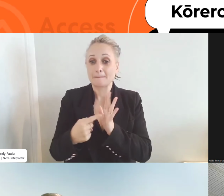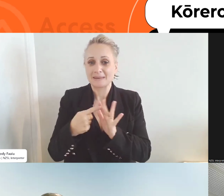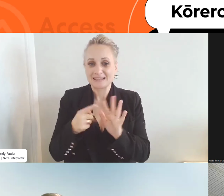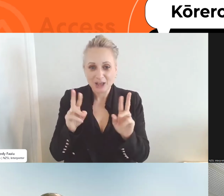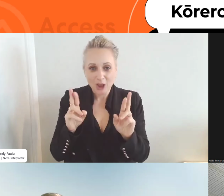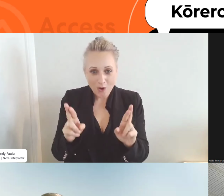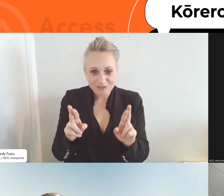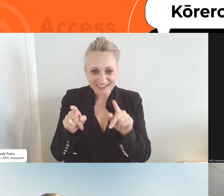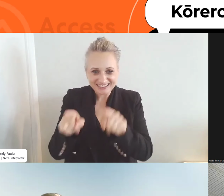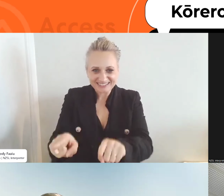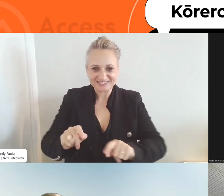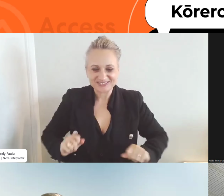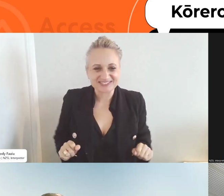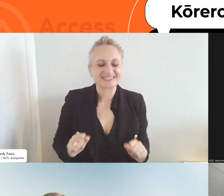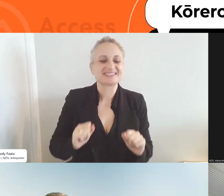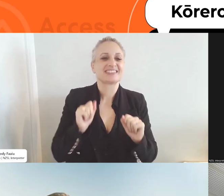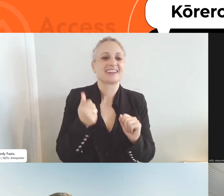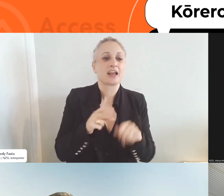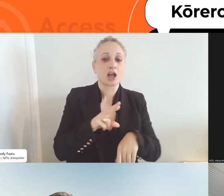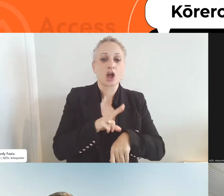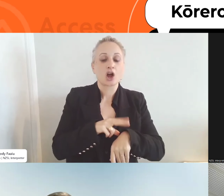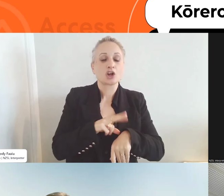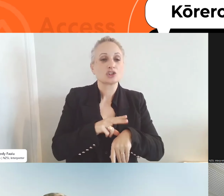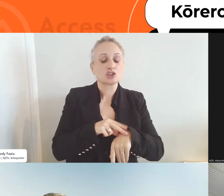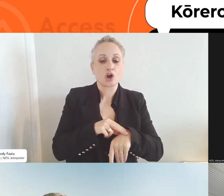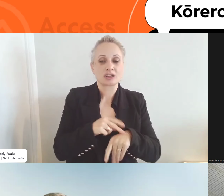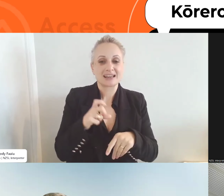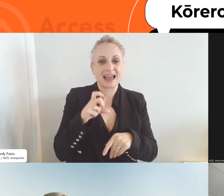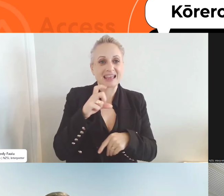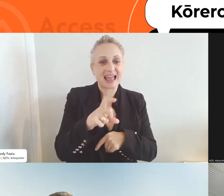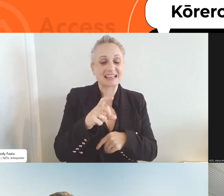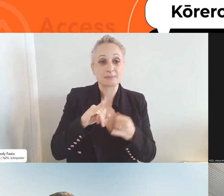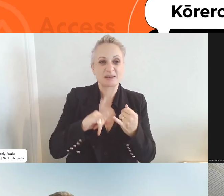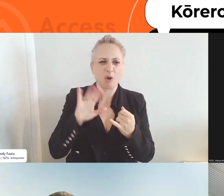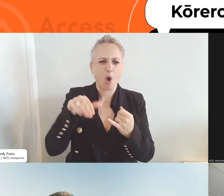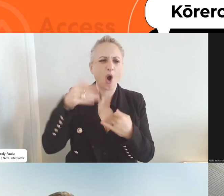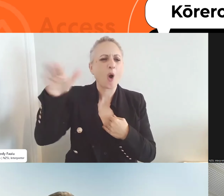We have Dr Kay Saville-Smith, or she's off sick I think, unless